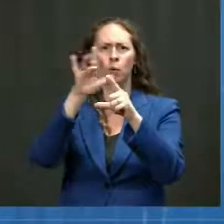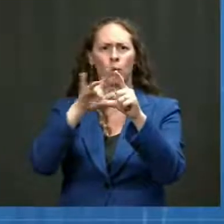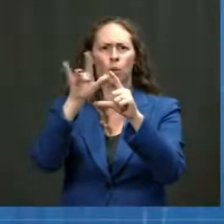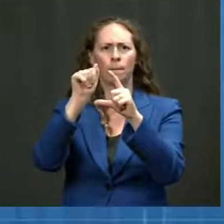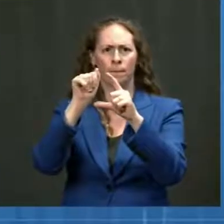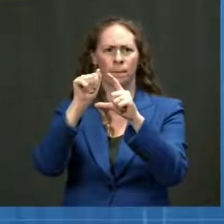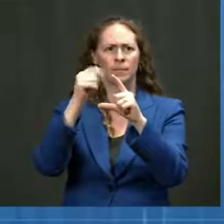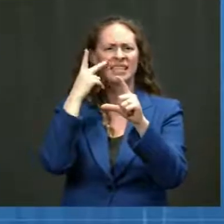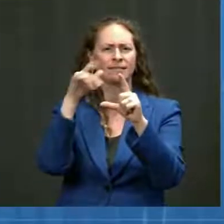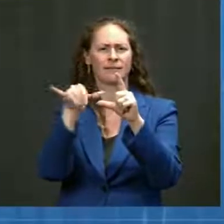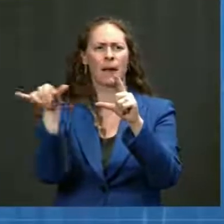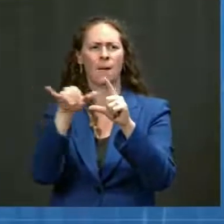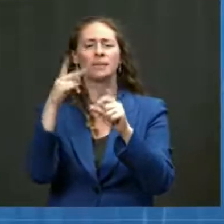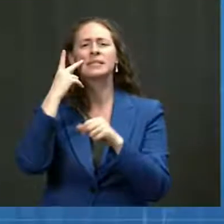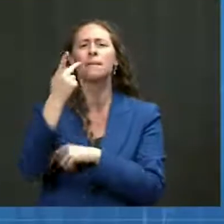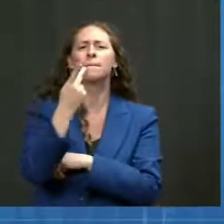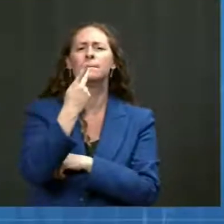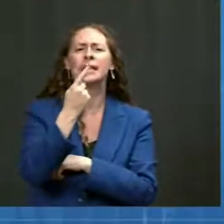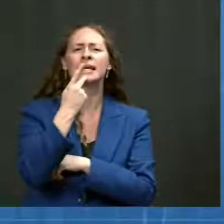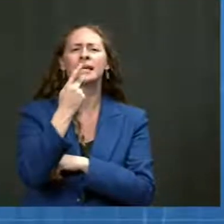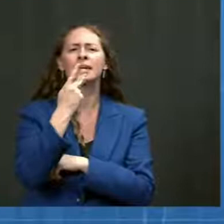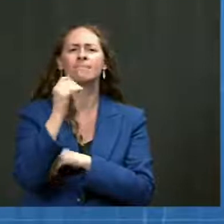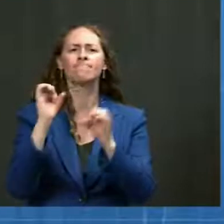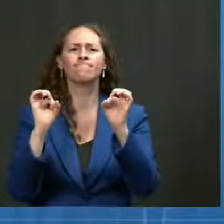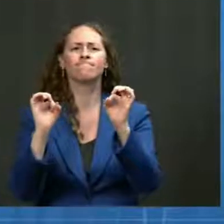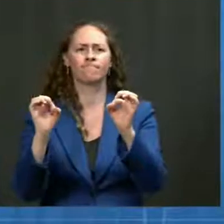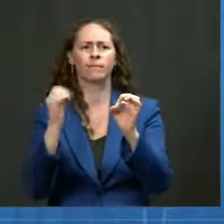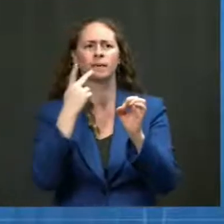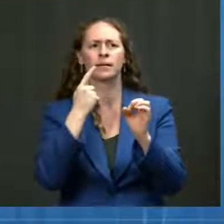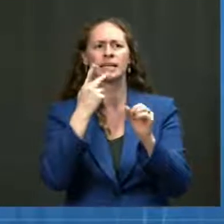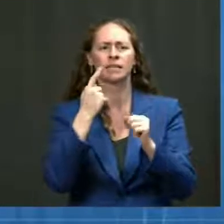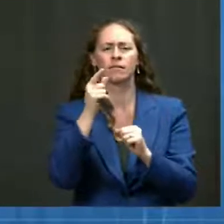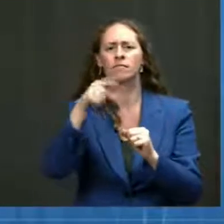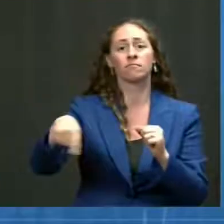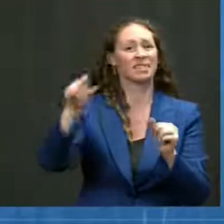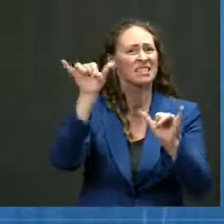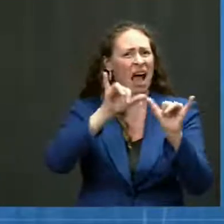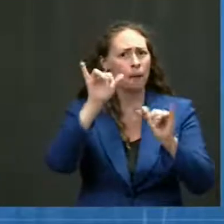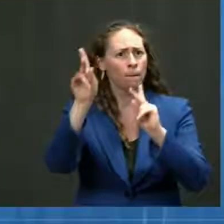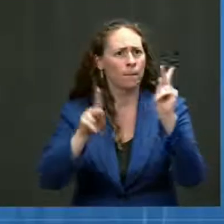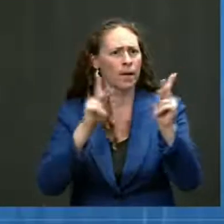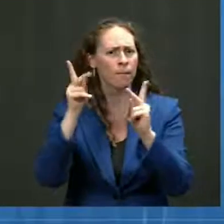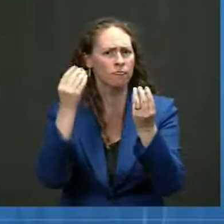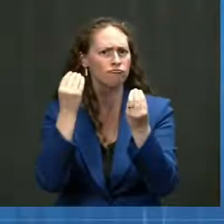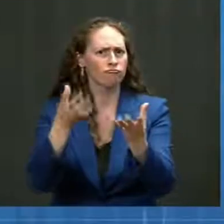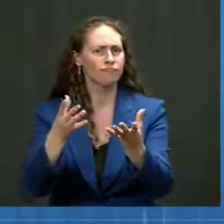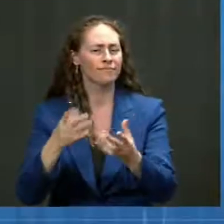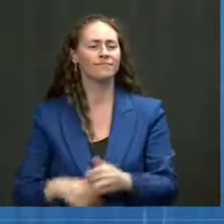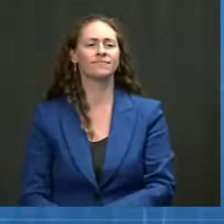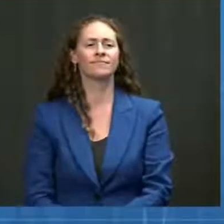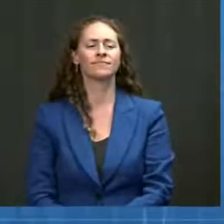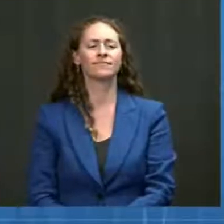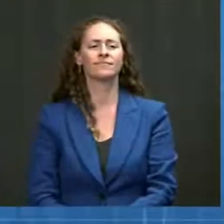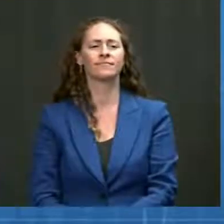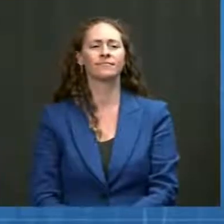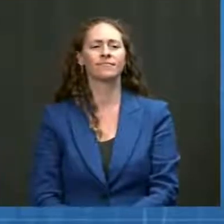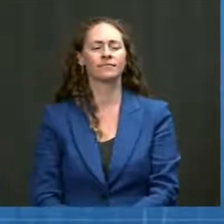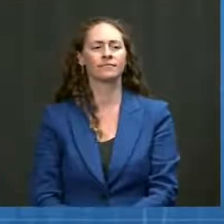SAME PEOPLE AS IN THE PINK CIRCLES. AND YOU ARE LOOKING AT